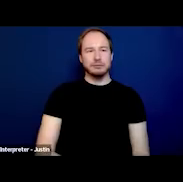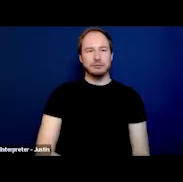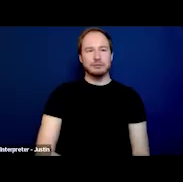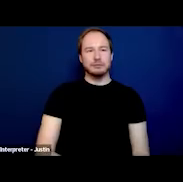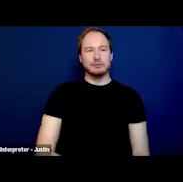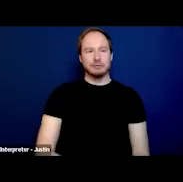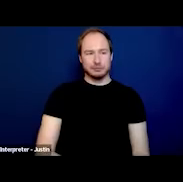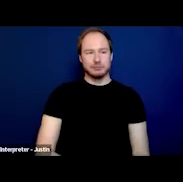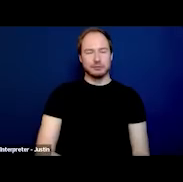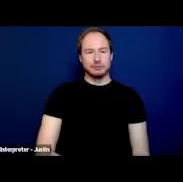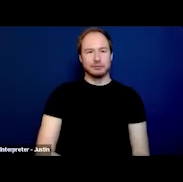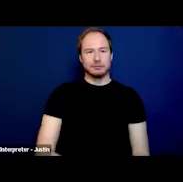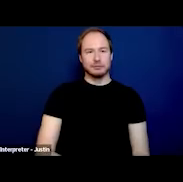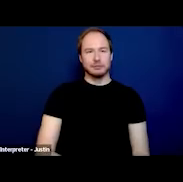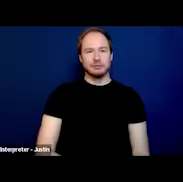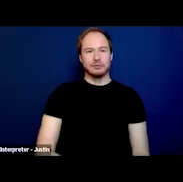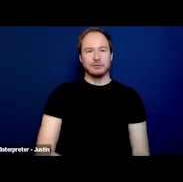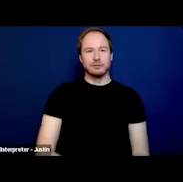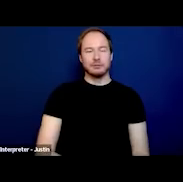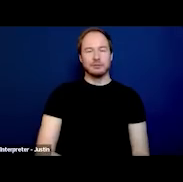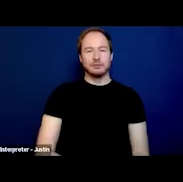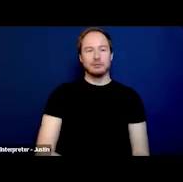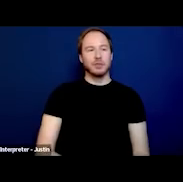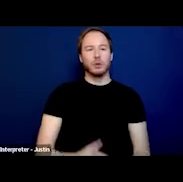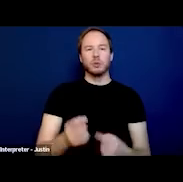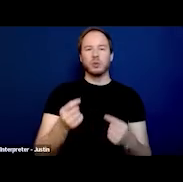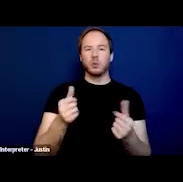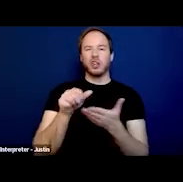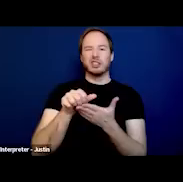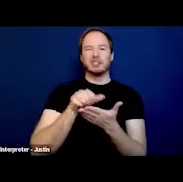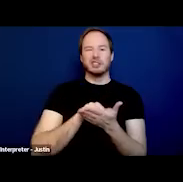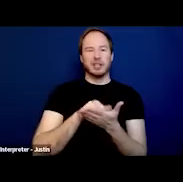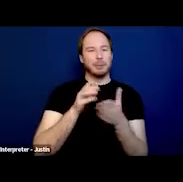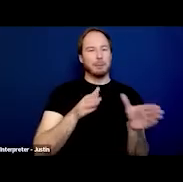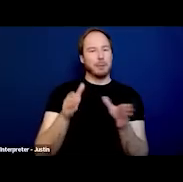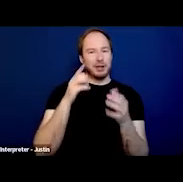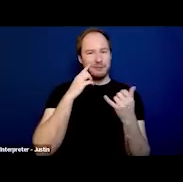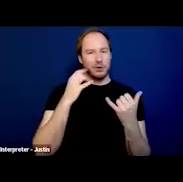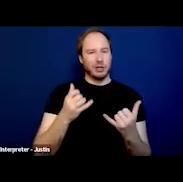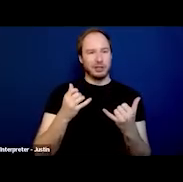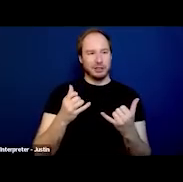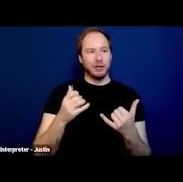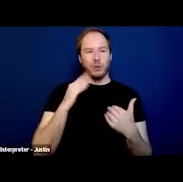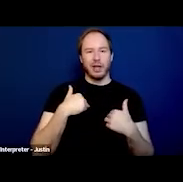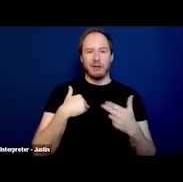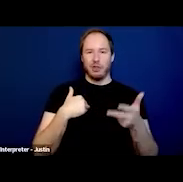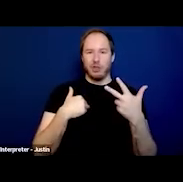So just to quickly go over our quick session agenda, we're going to have three speakers.